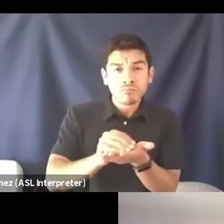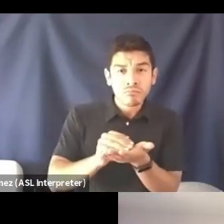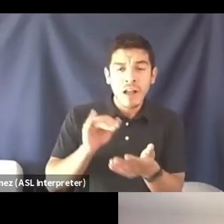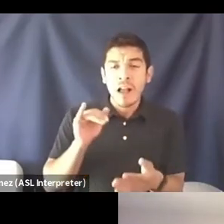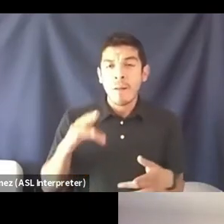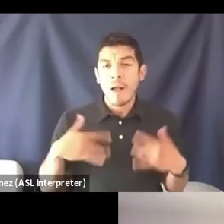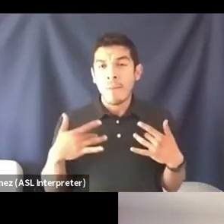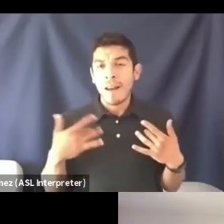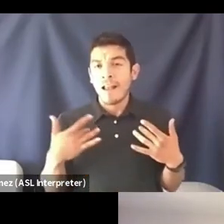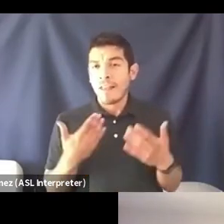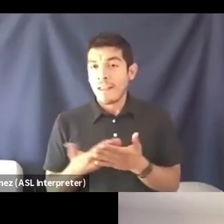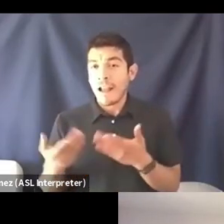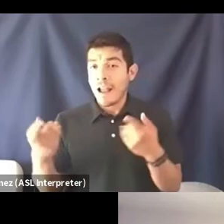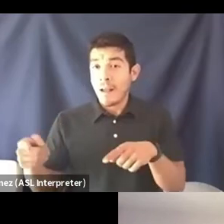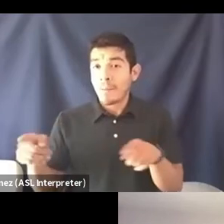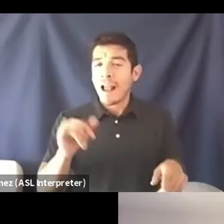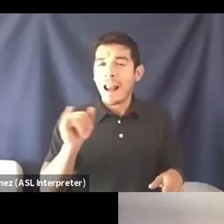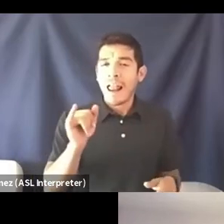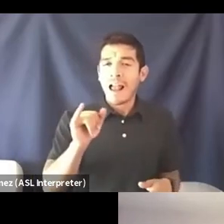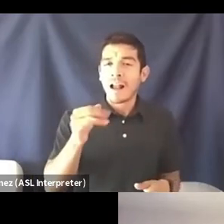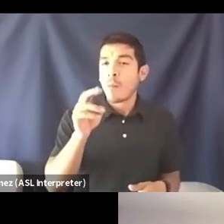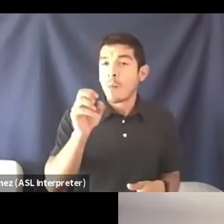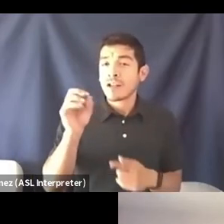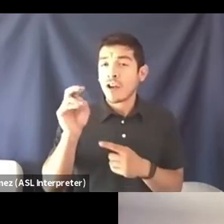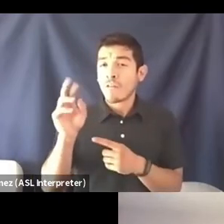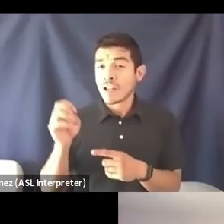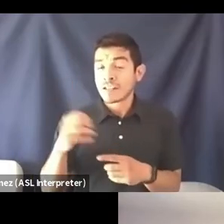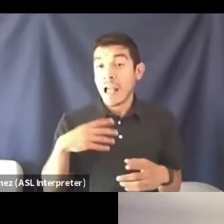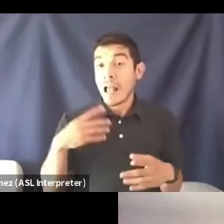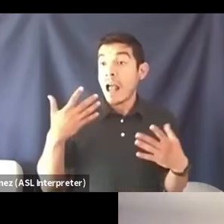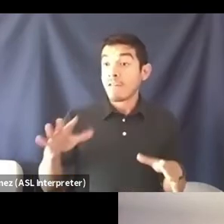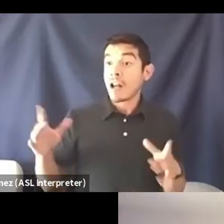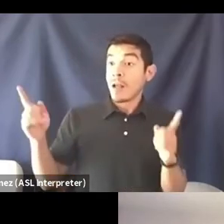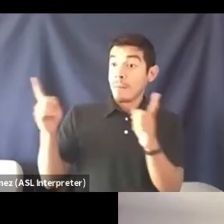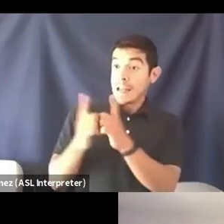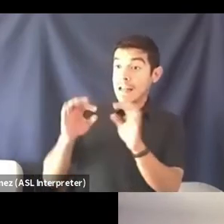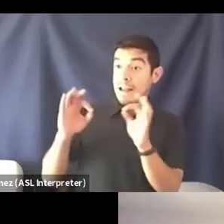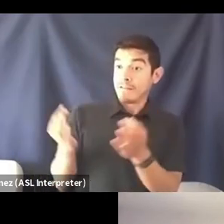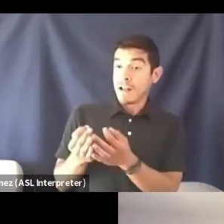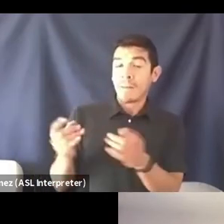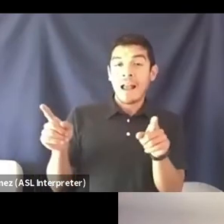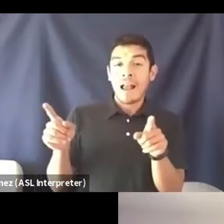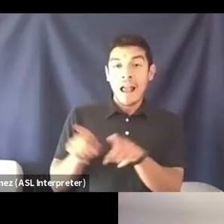things like that. And I got to meet the family as a volunteer and to spend time with them.